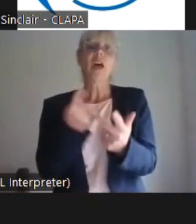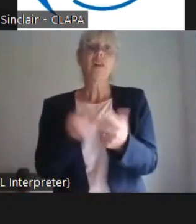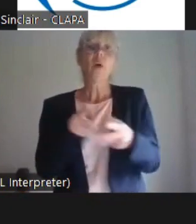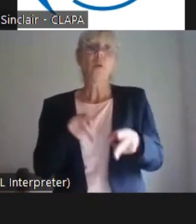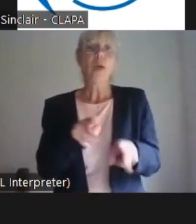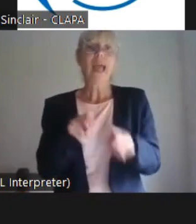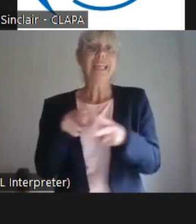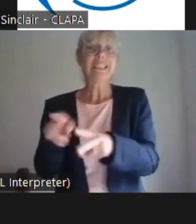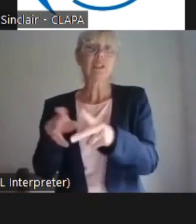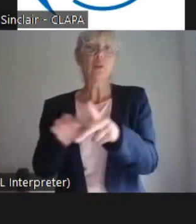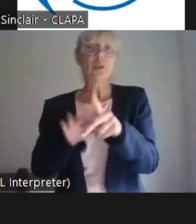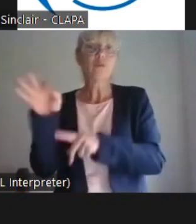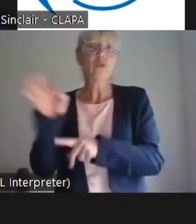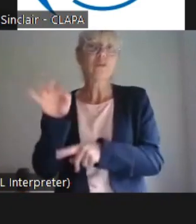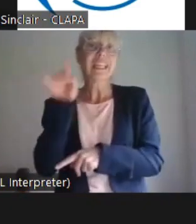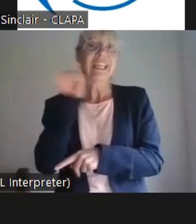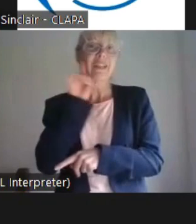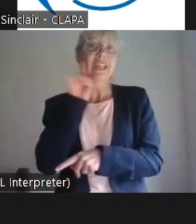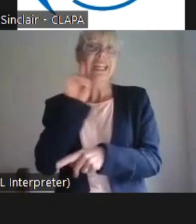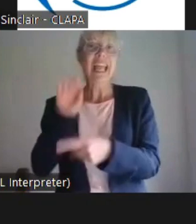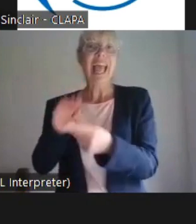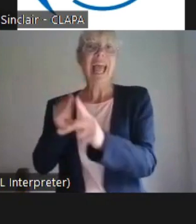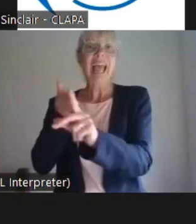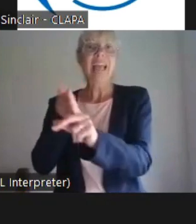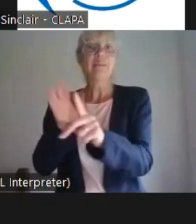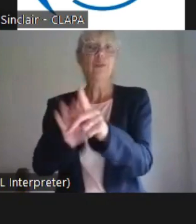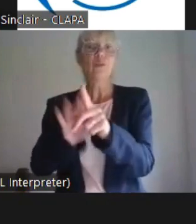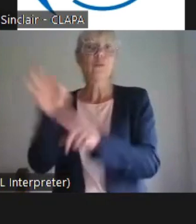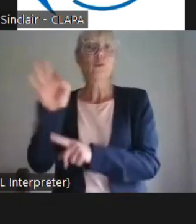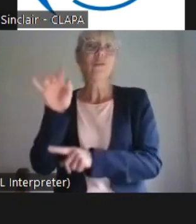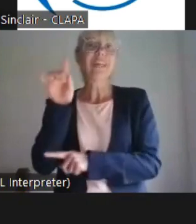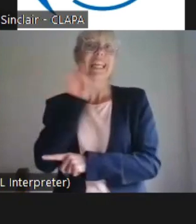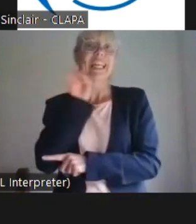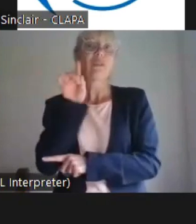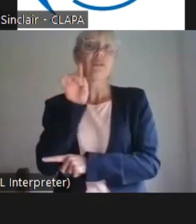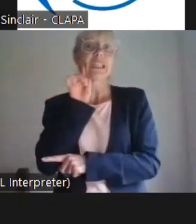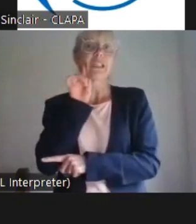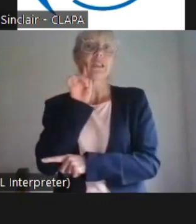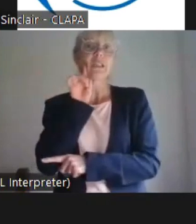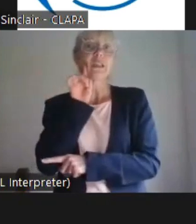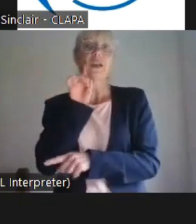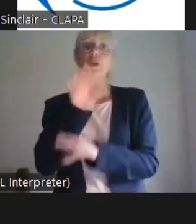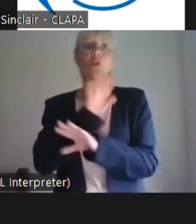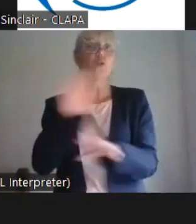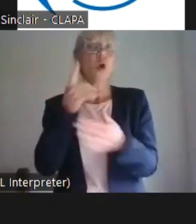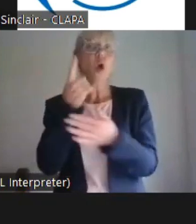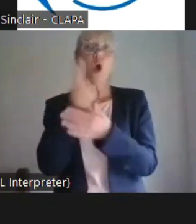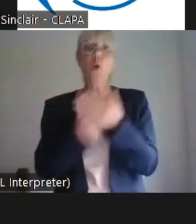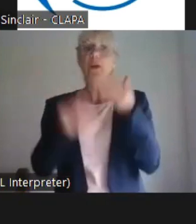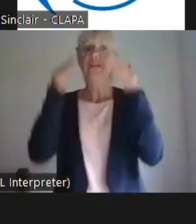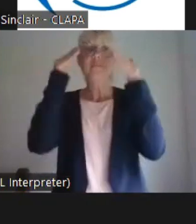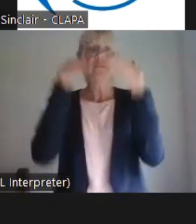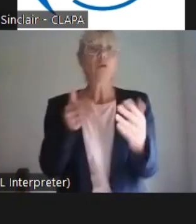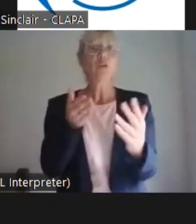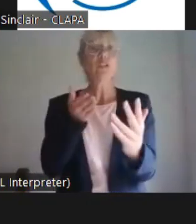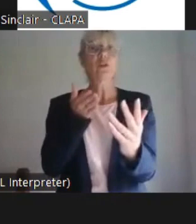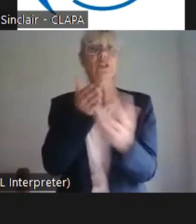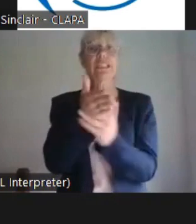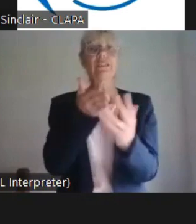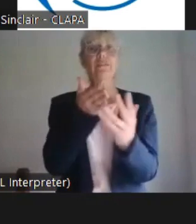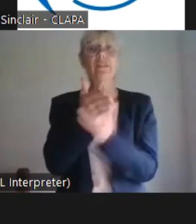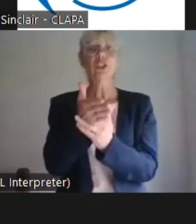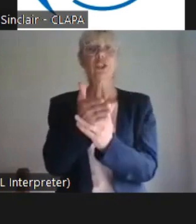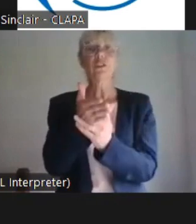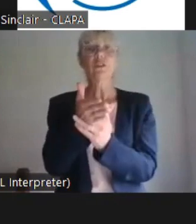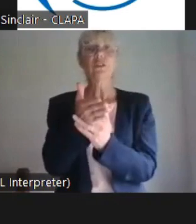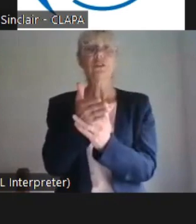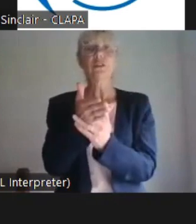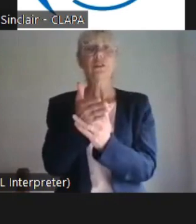is to improve the hearing and not um just focus on the intervention of of the um The Grommet to